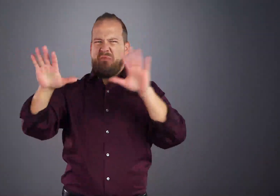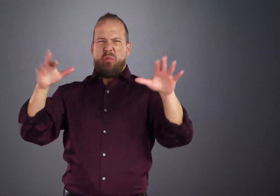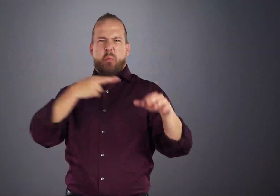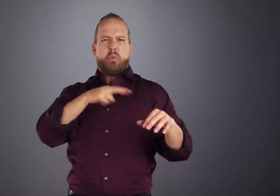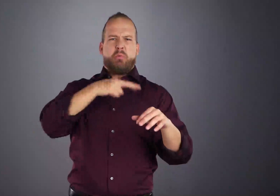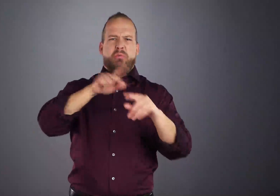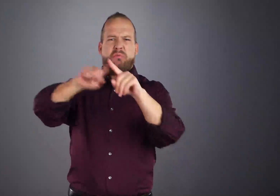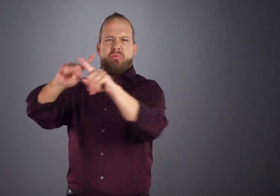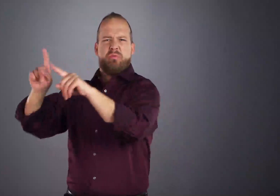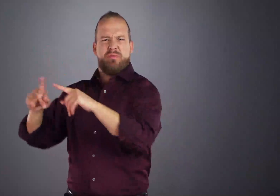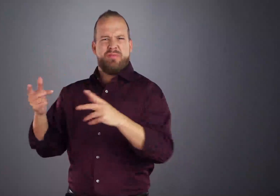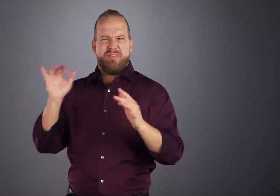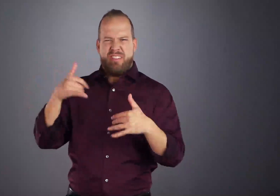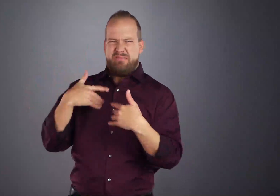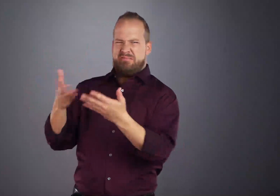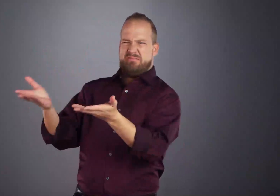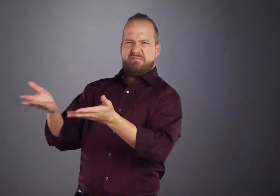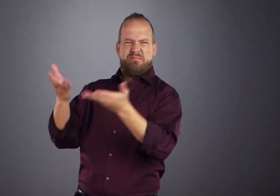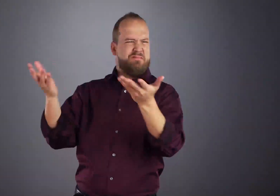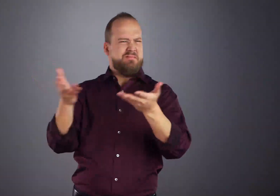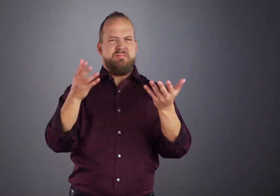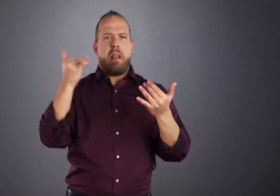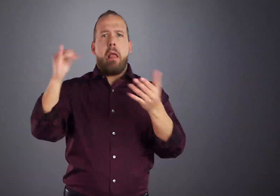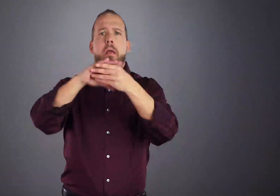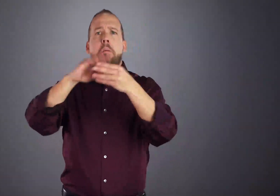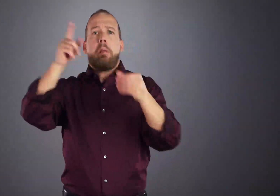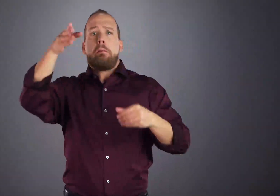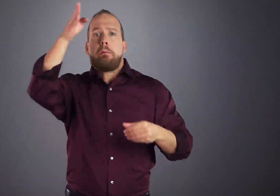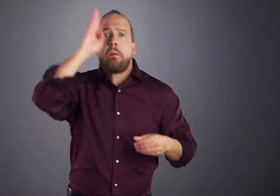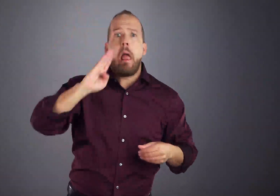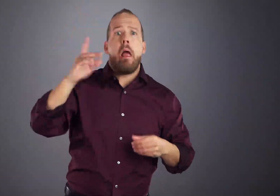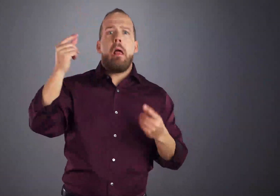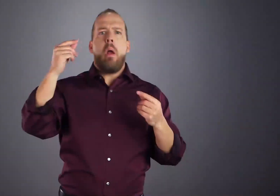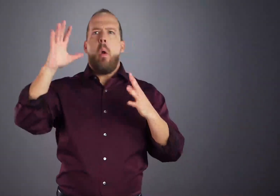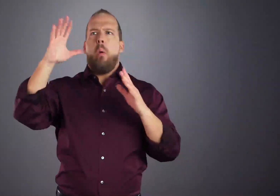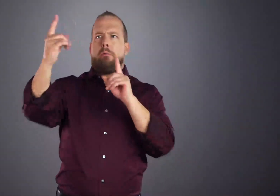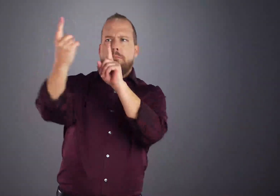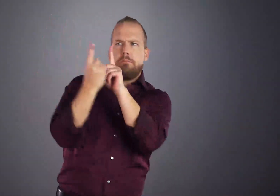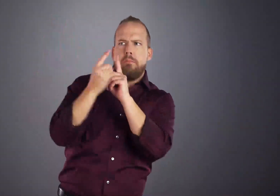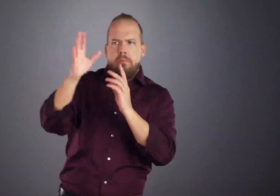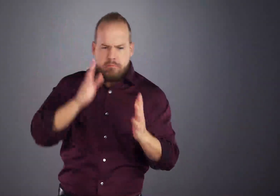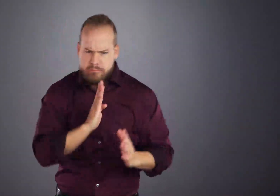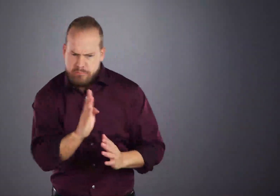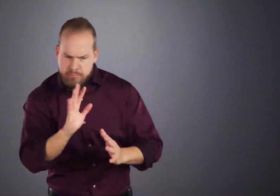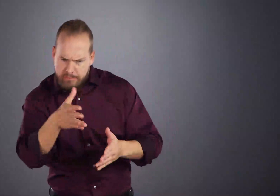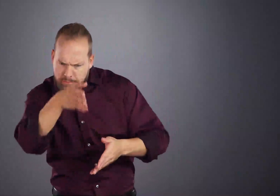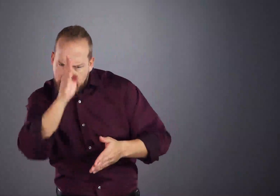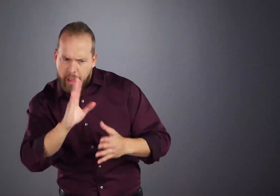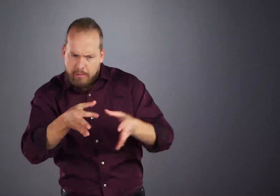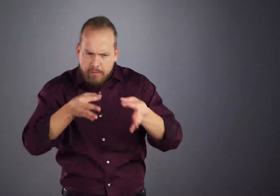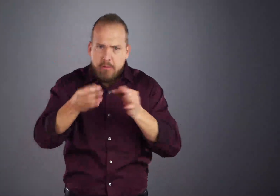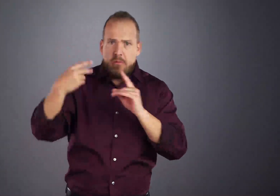When they talked of a God personal to me, who was love, superhuman strength and direction,